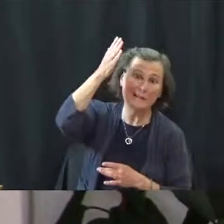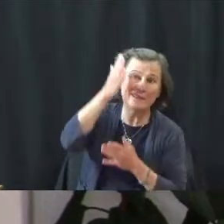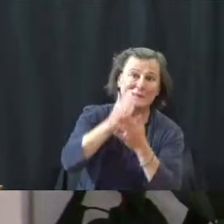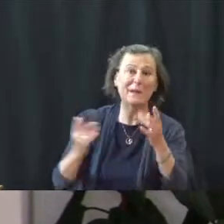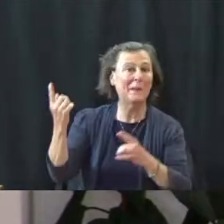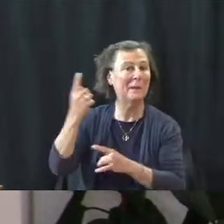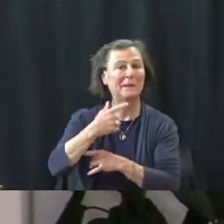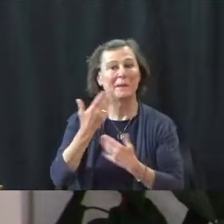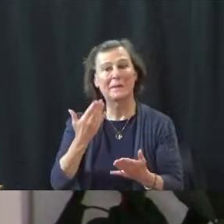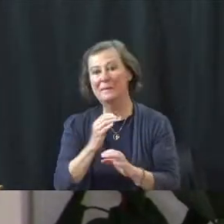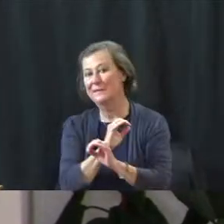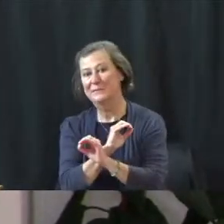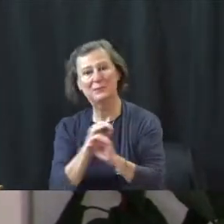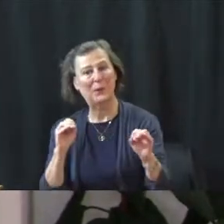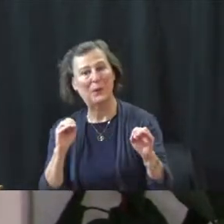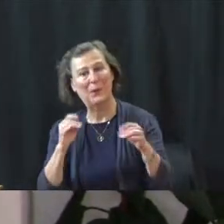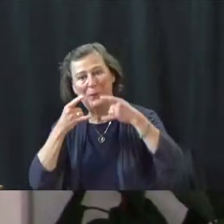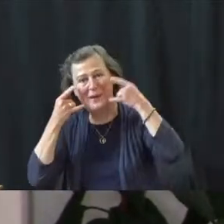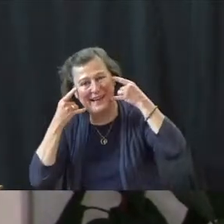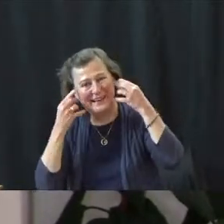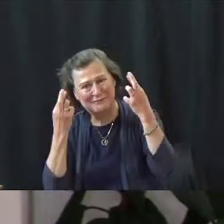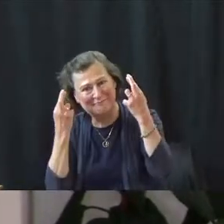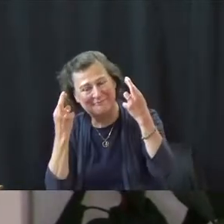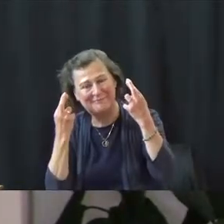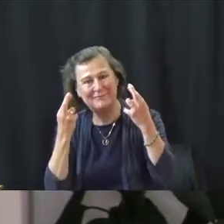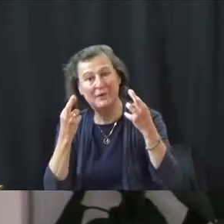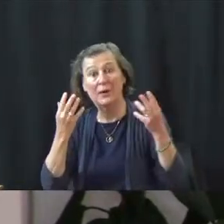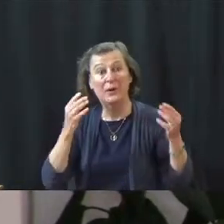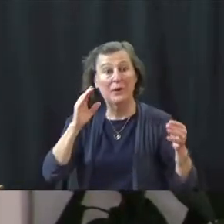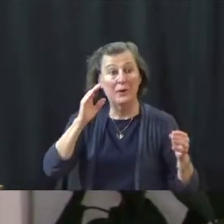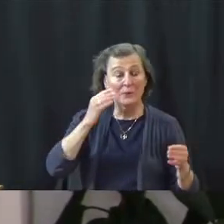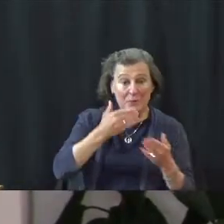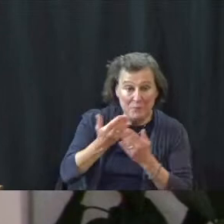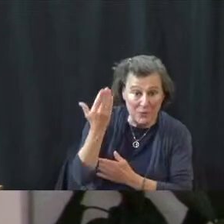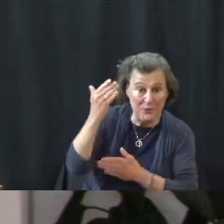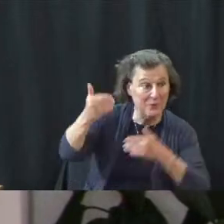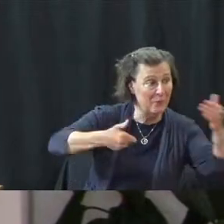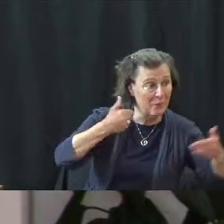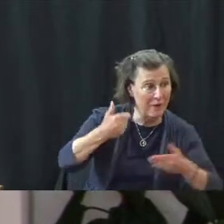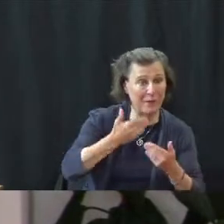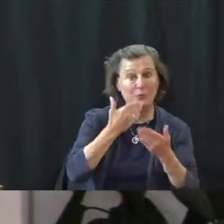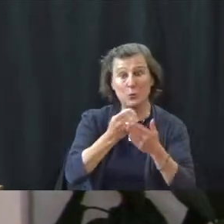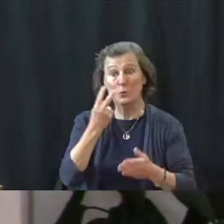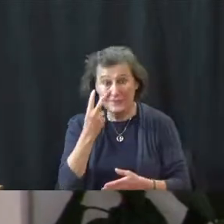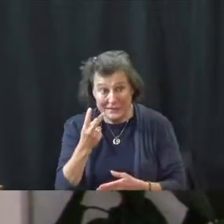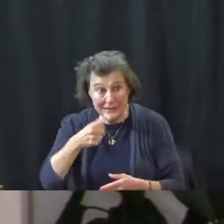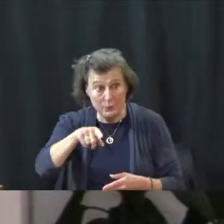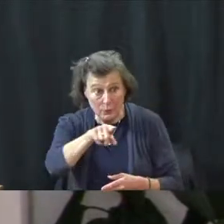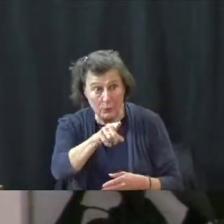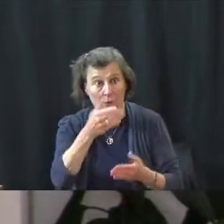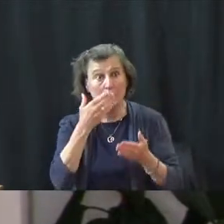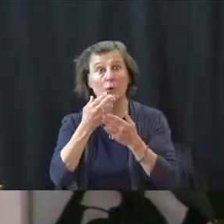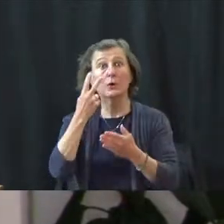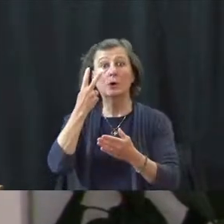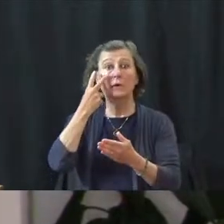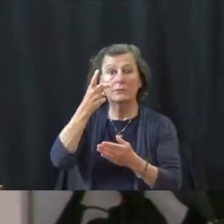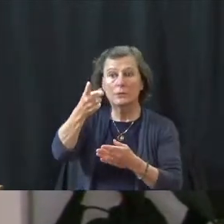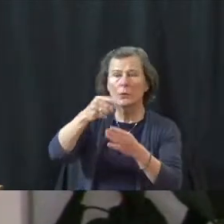Welcome! Good morning! I usually say, “Good morning, it's good to see you." It's good to see you in my imagination.